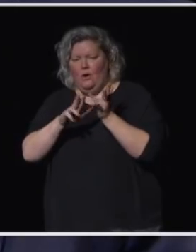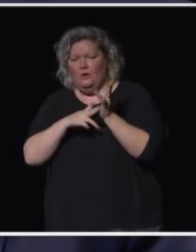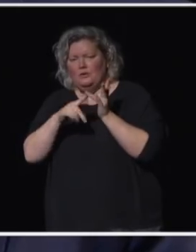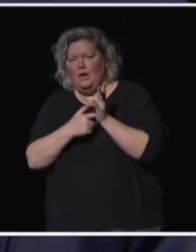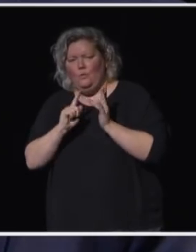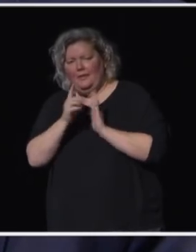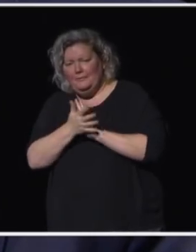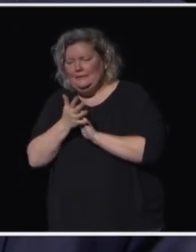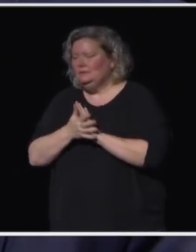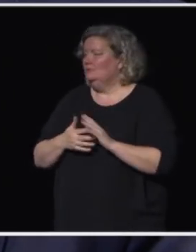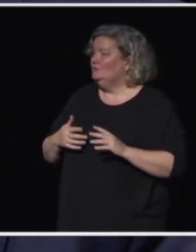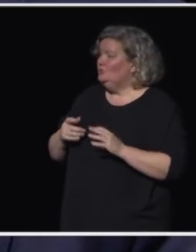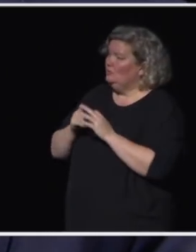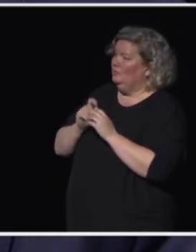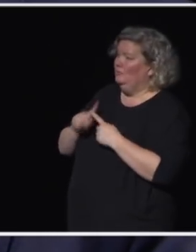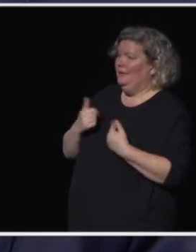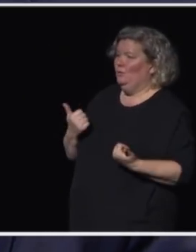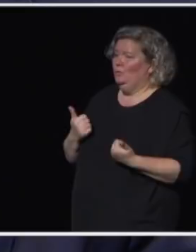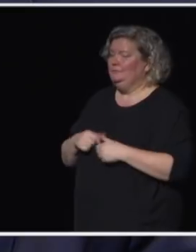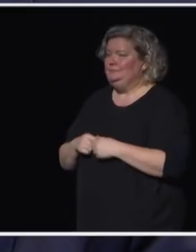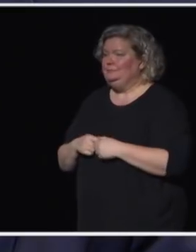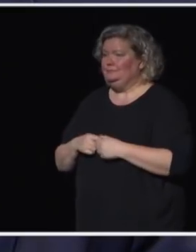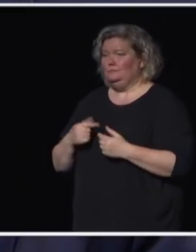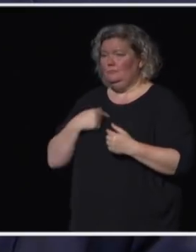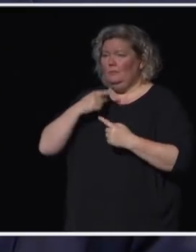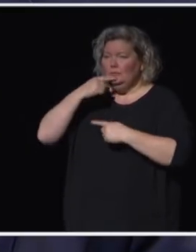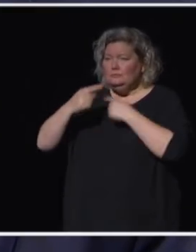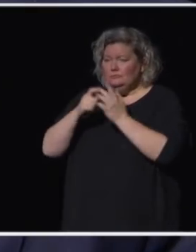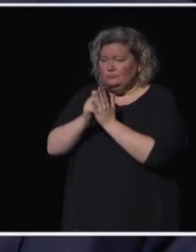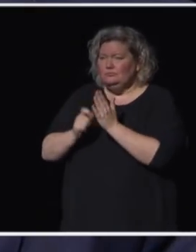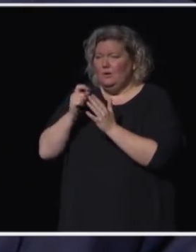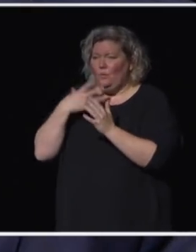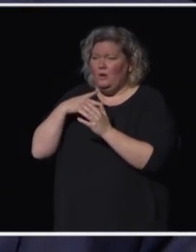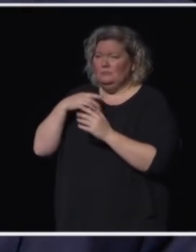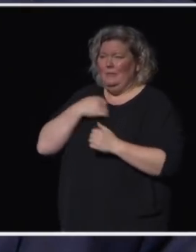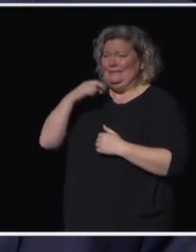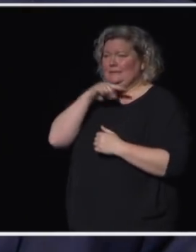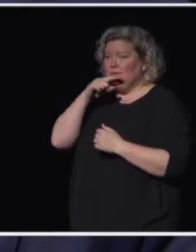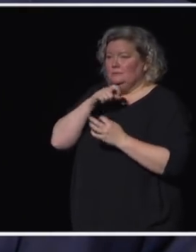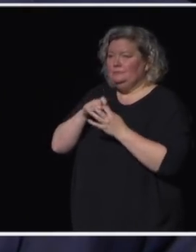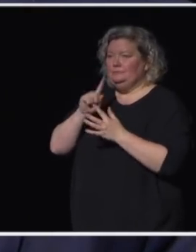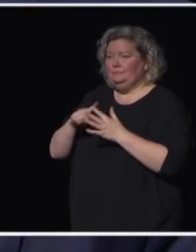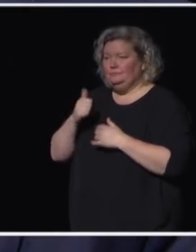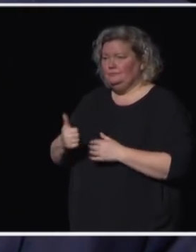Be good. I was always pretty simple about that. Be good. Be good. You know, how do you want to be treated?